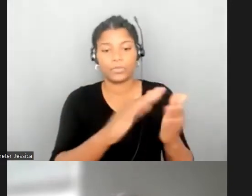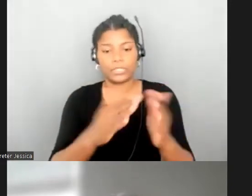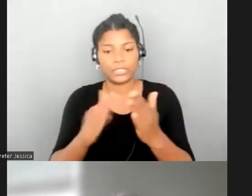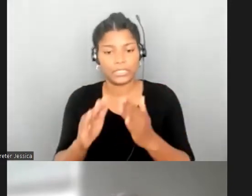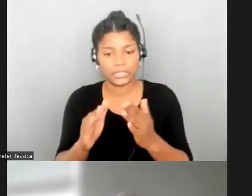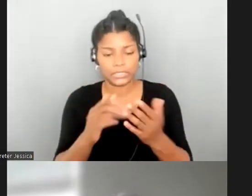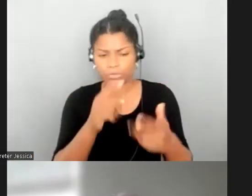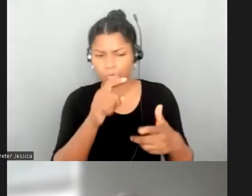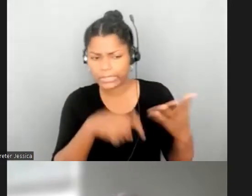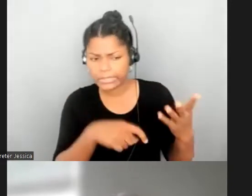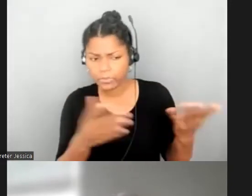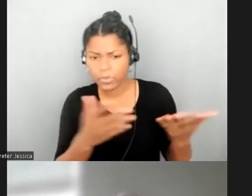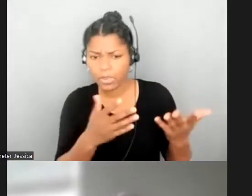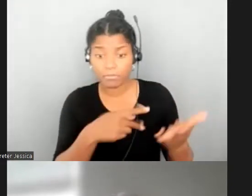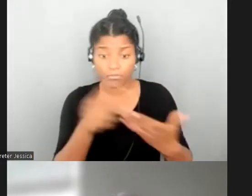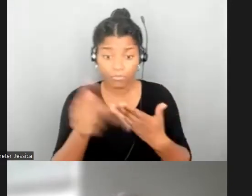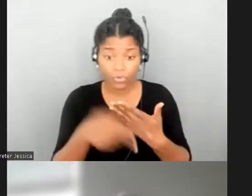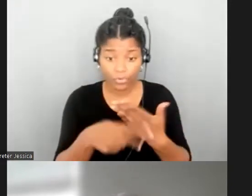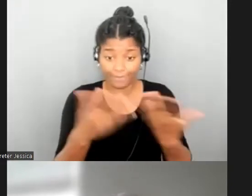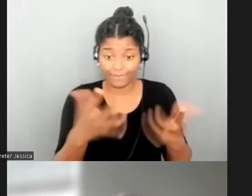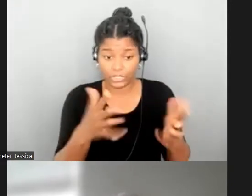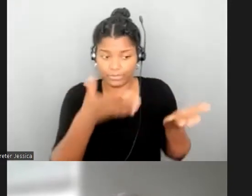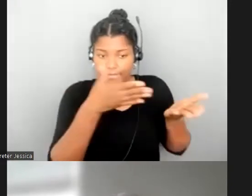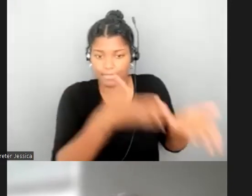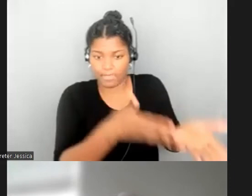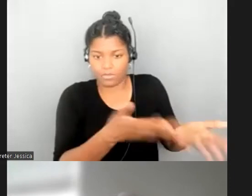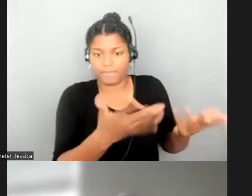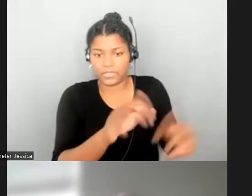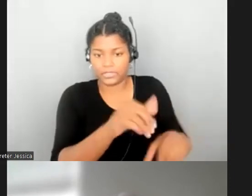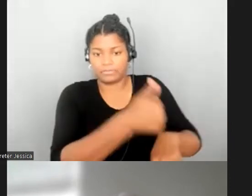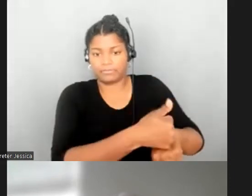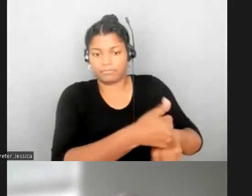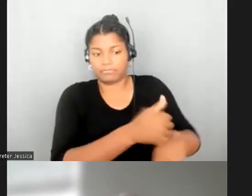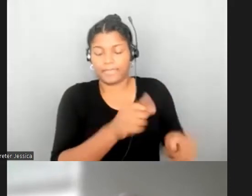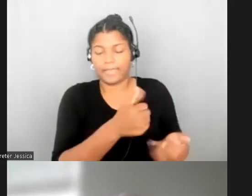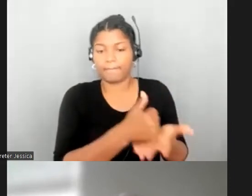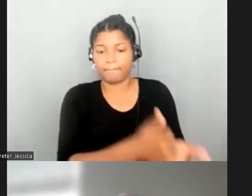and what program is already out there to help them?